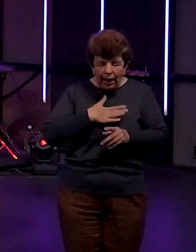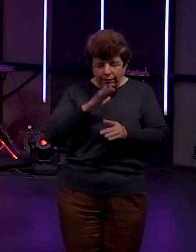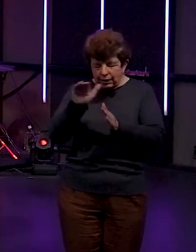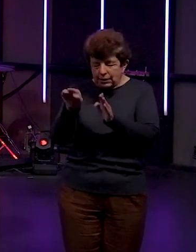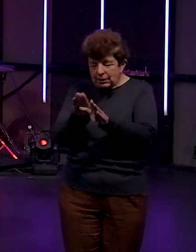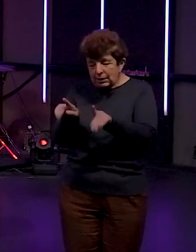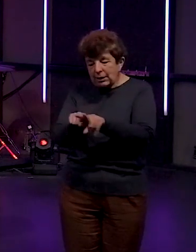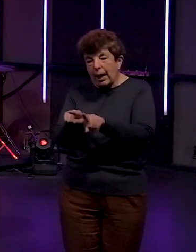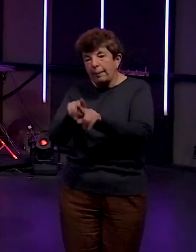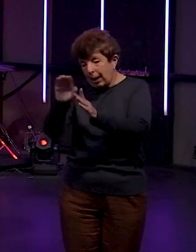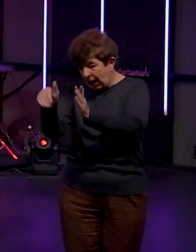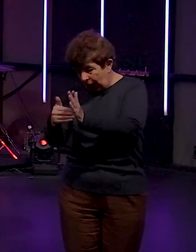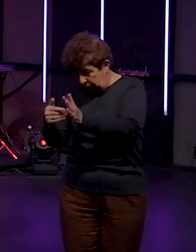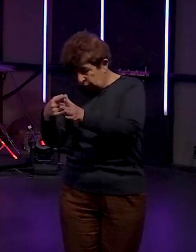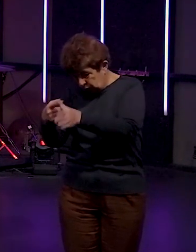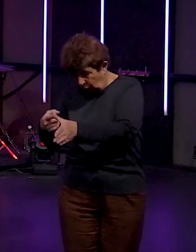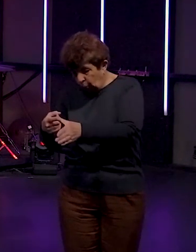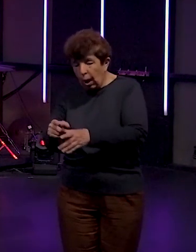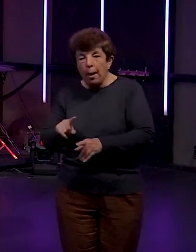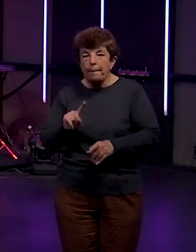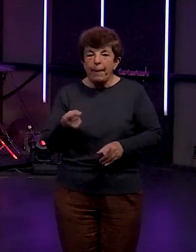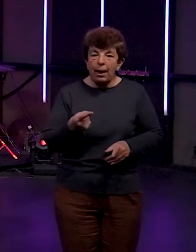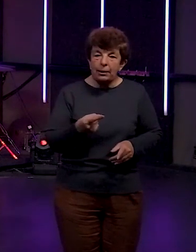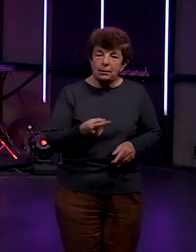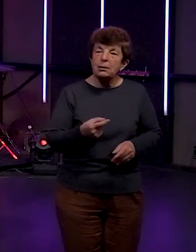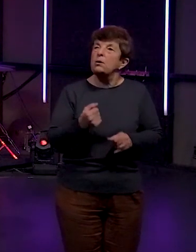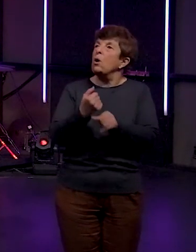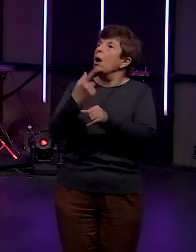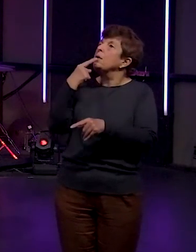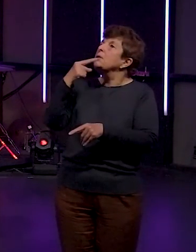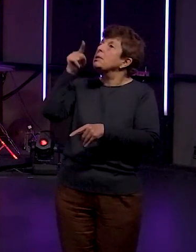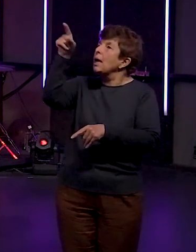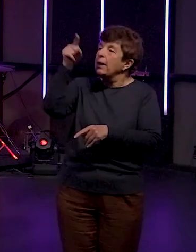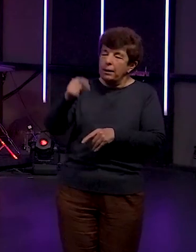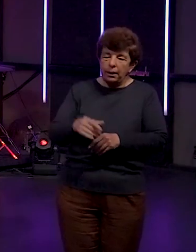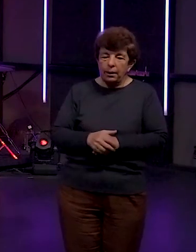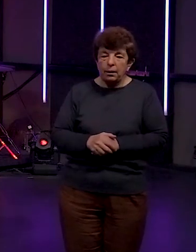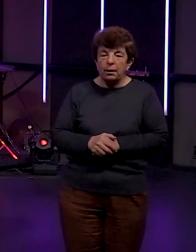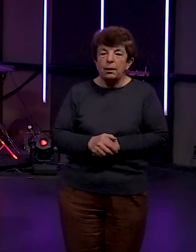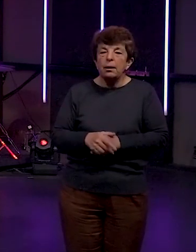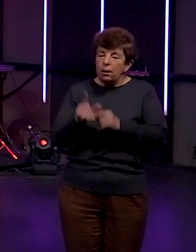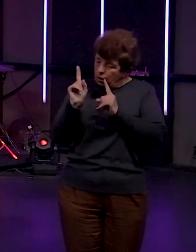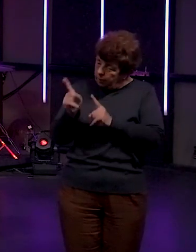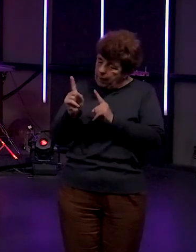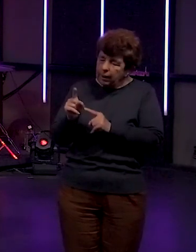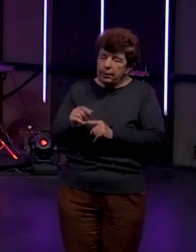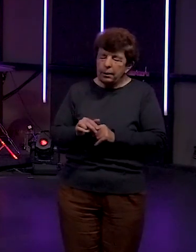that God has told us - Jesus has given us the command to disciple the whole